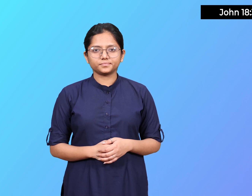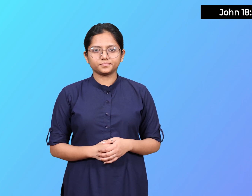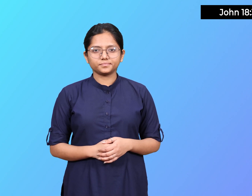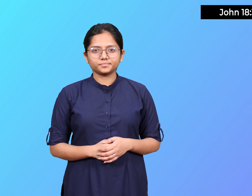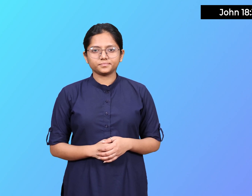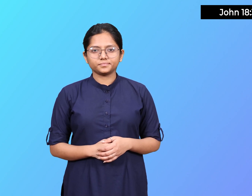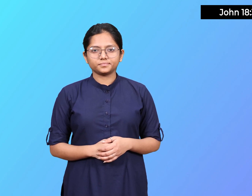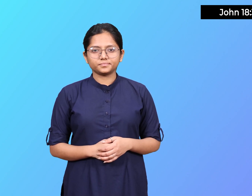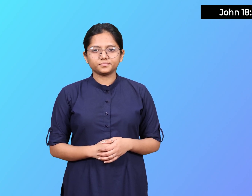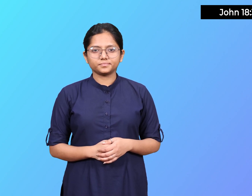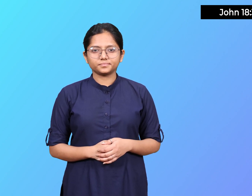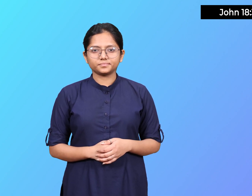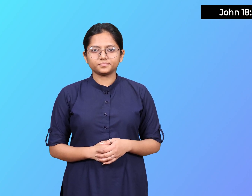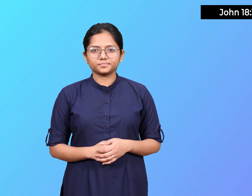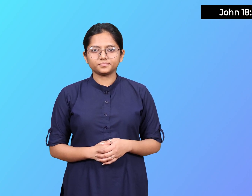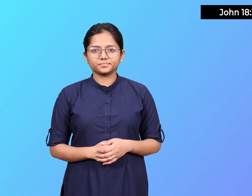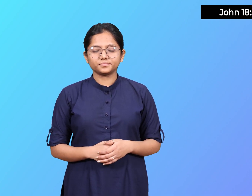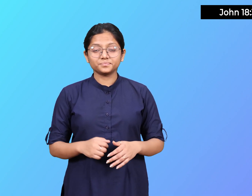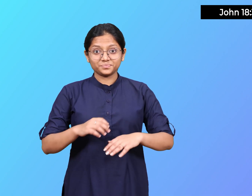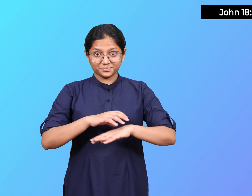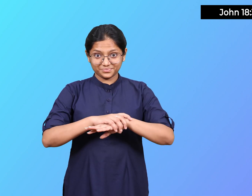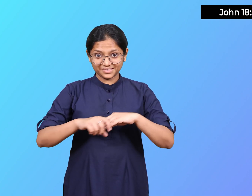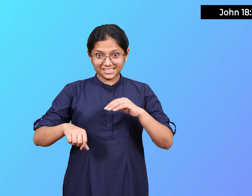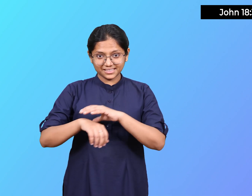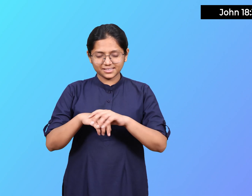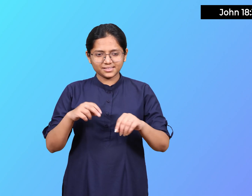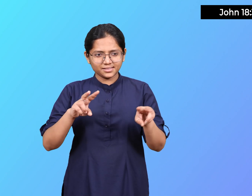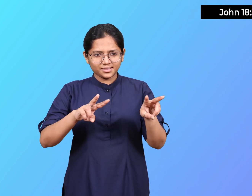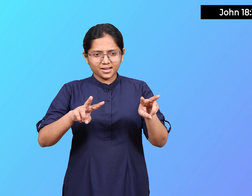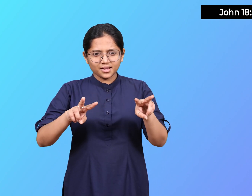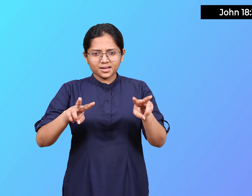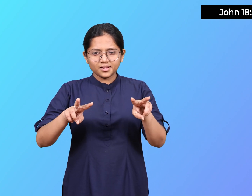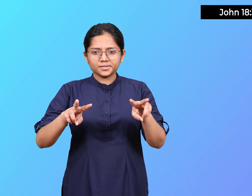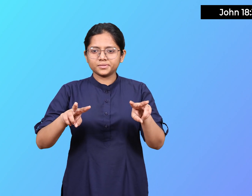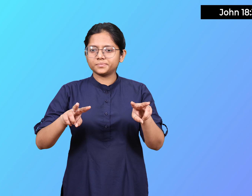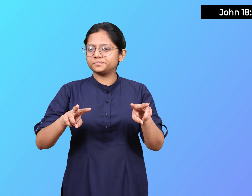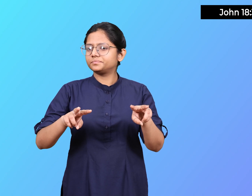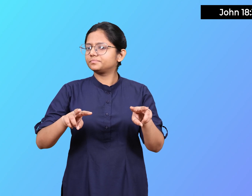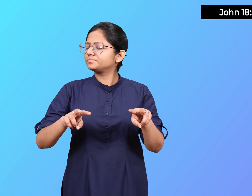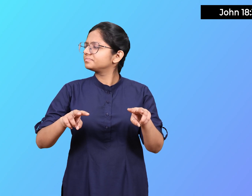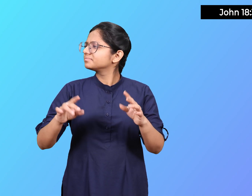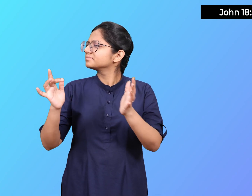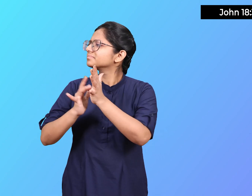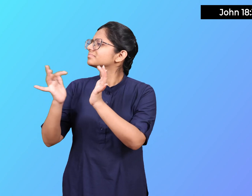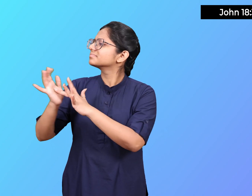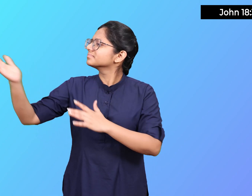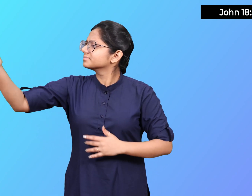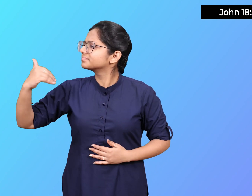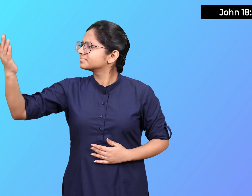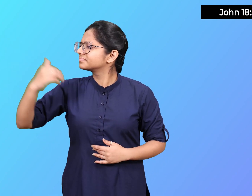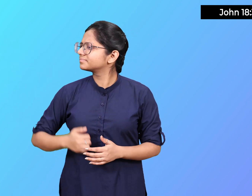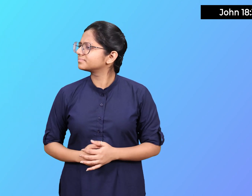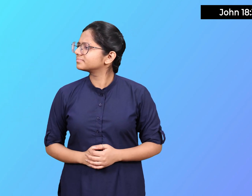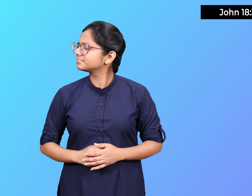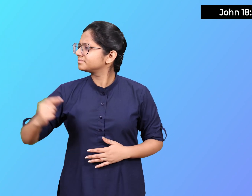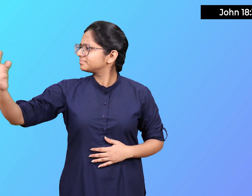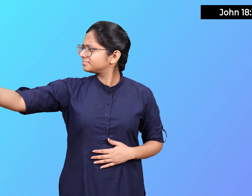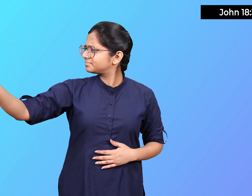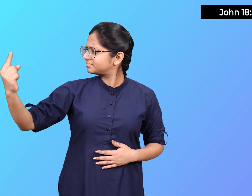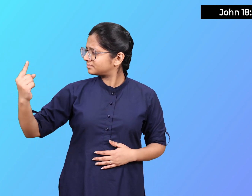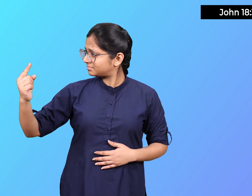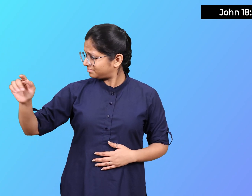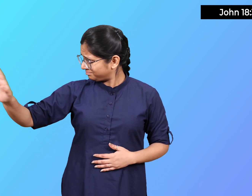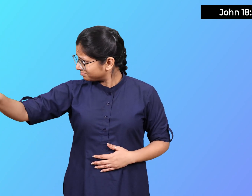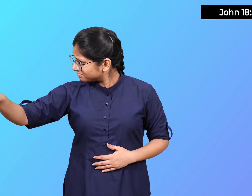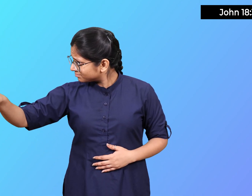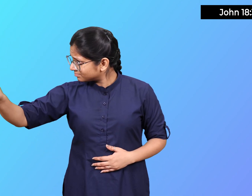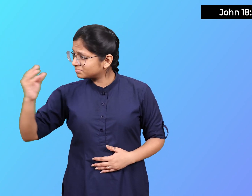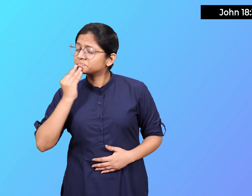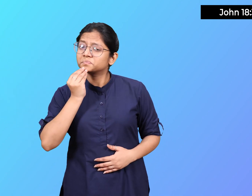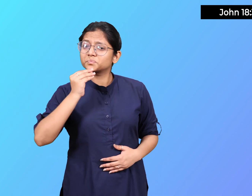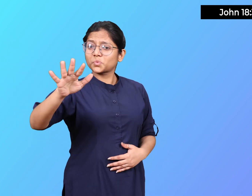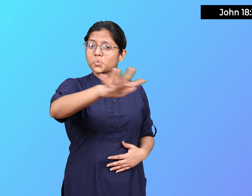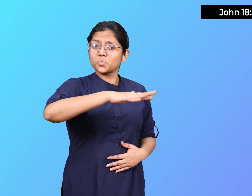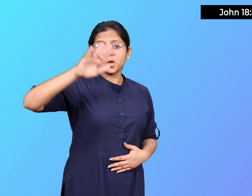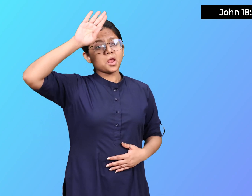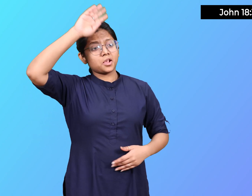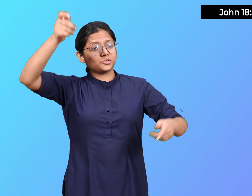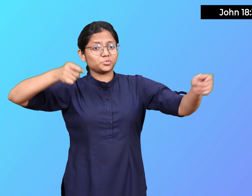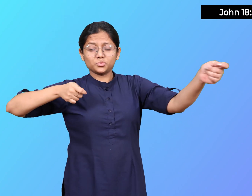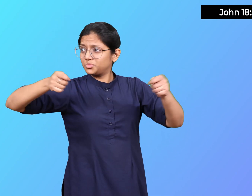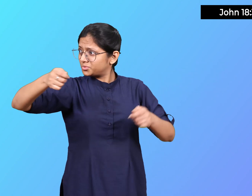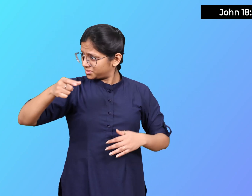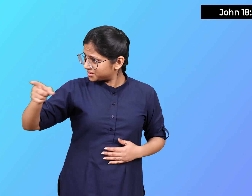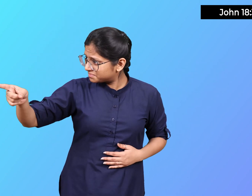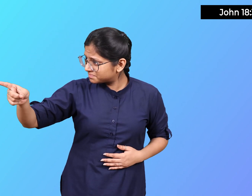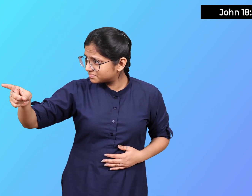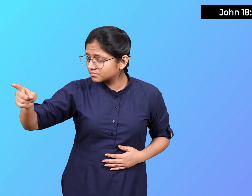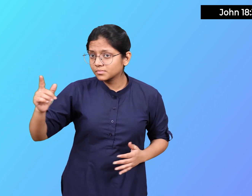Then Pilate went back inside the palace. He called for Jesus and asked him, “Are you the king of the Jews?”